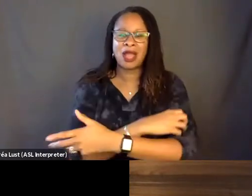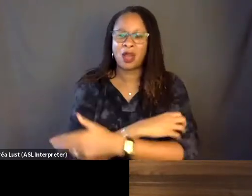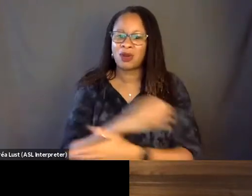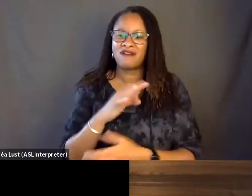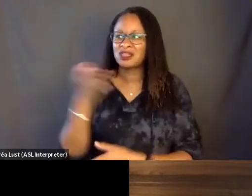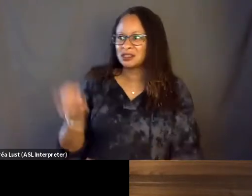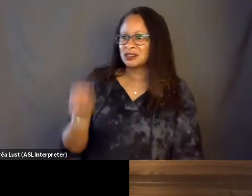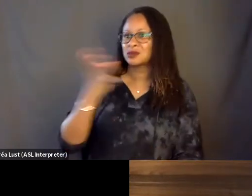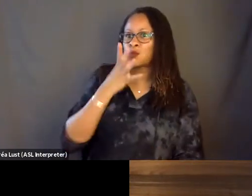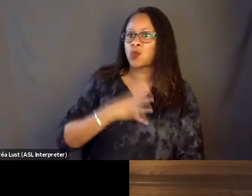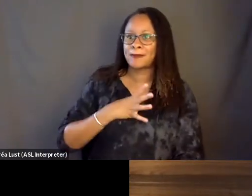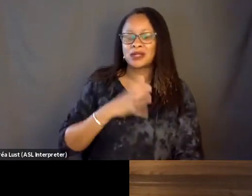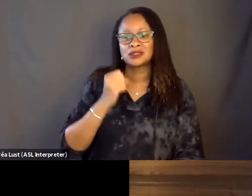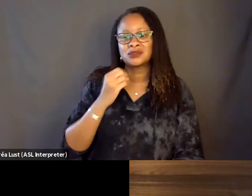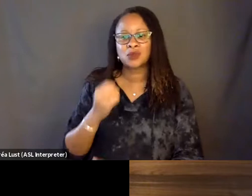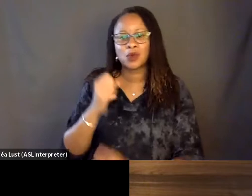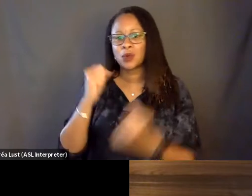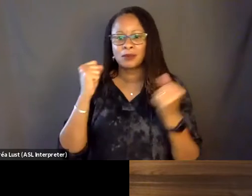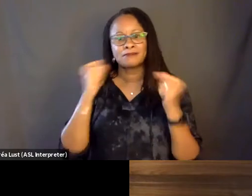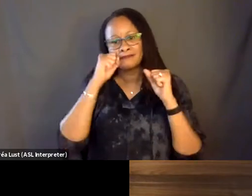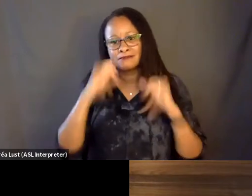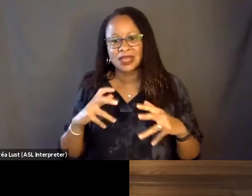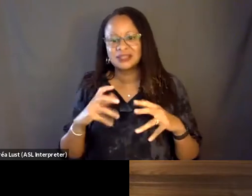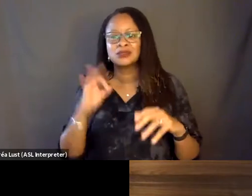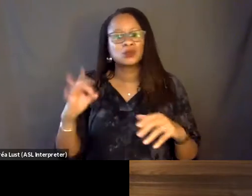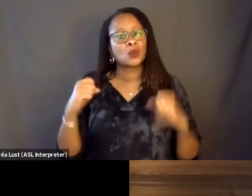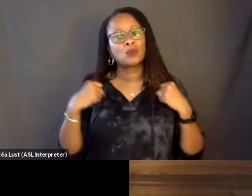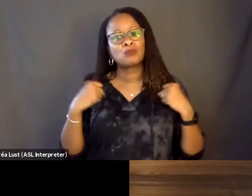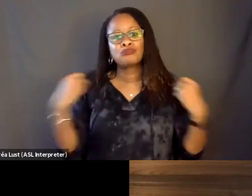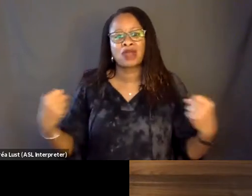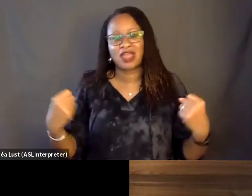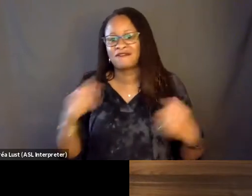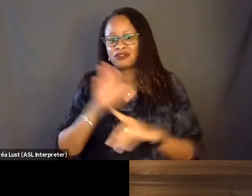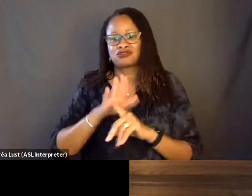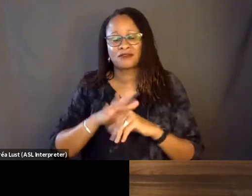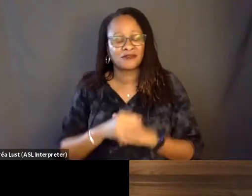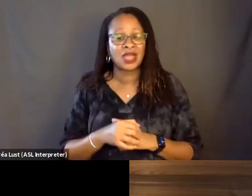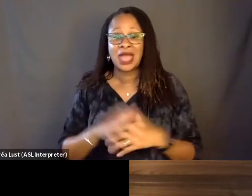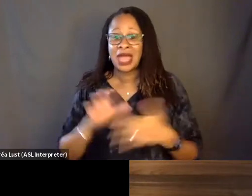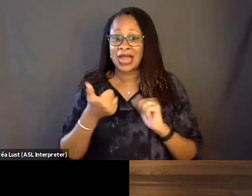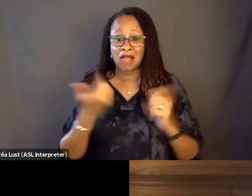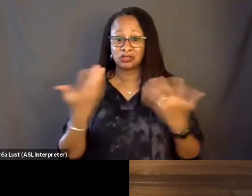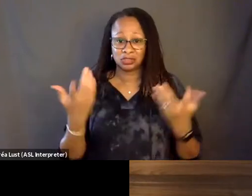I mean she is so extraordinary. She is so brave. And the way that she has come through this loss